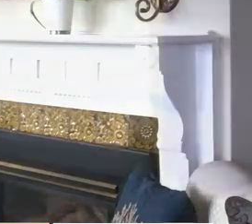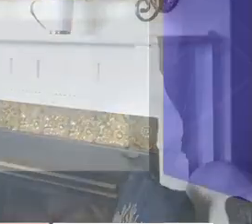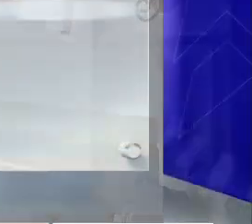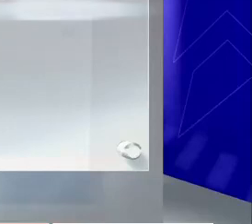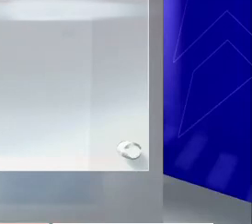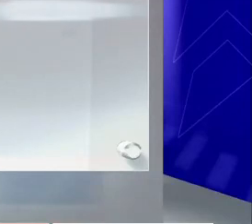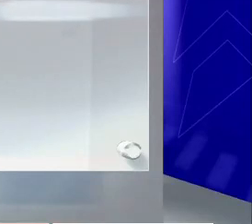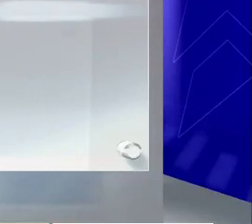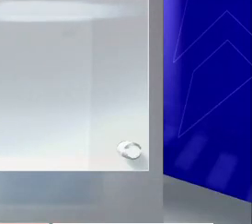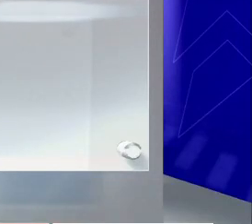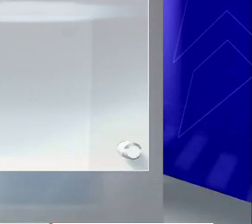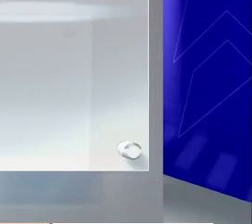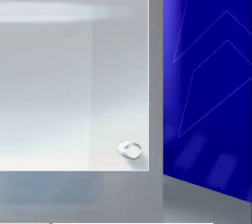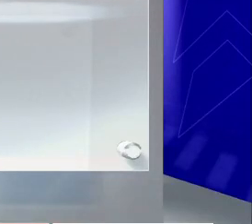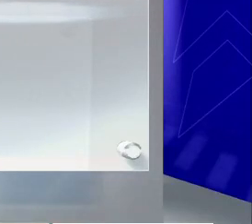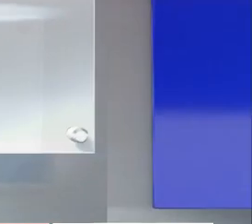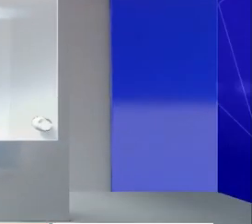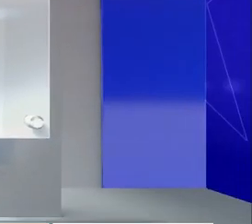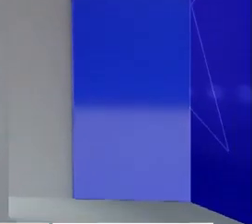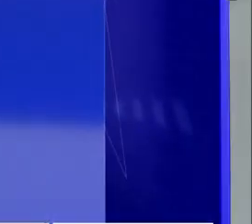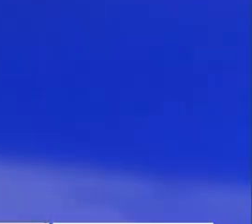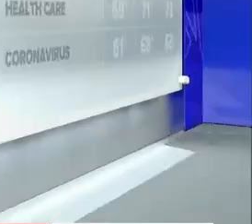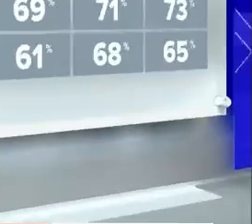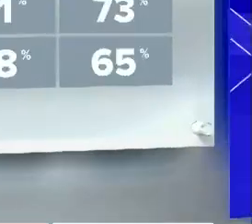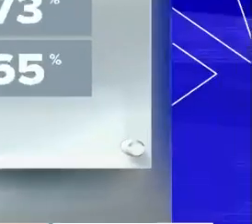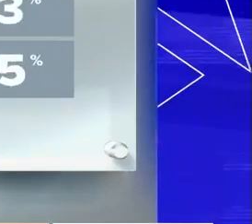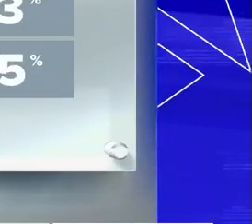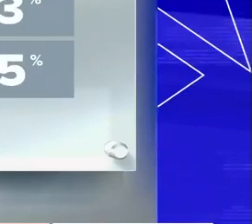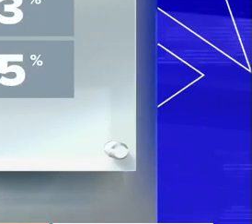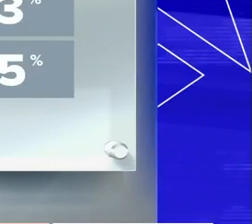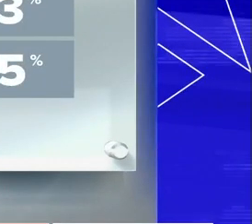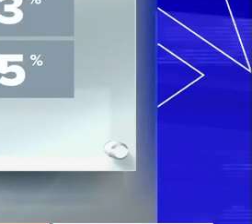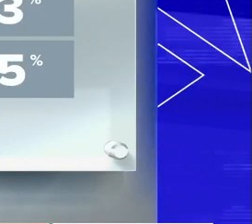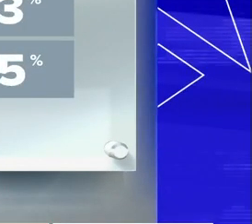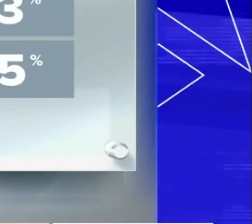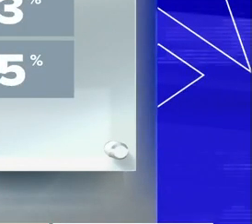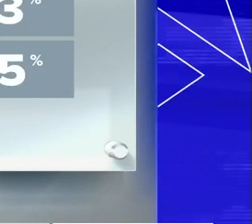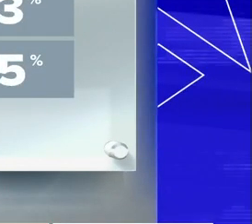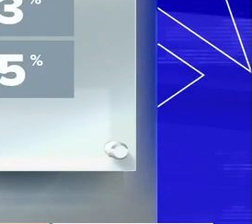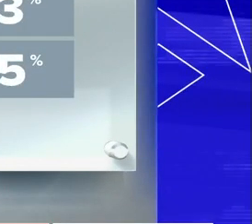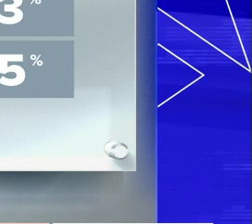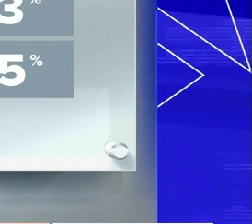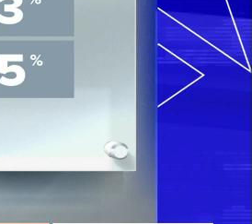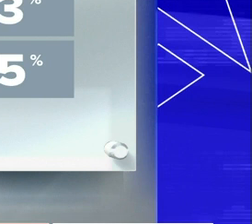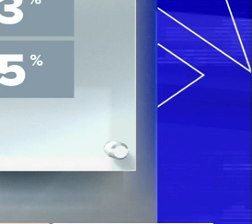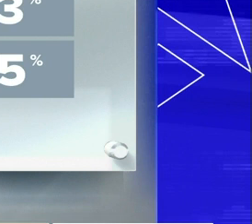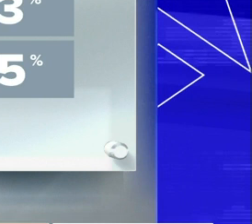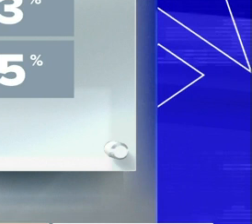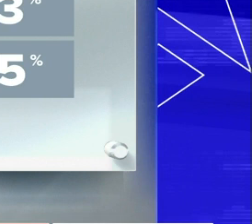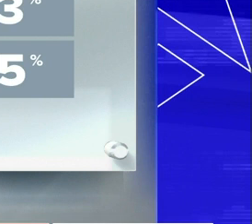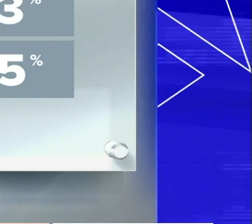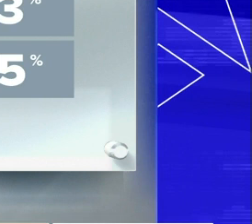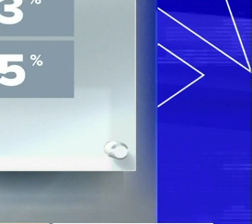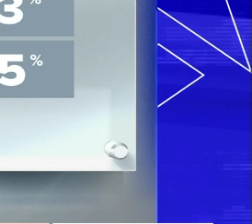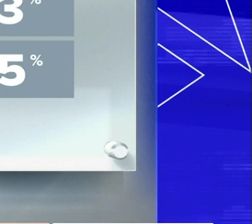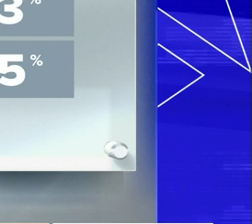THE ECONOMY RANKS AS THE TOP CONCERN FOR ALL VOTERS NATIONWIDE. THAT IS PARTLY BECAUSE OF THE